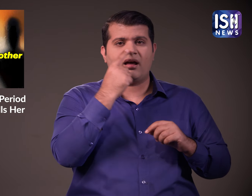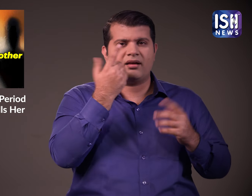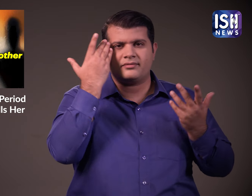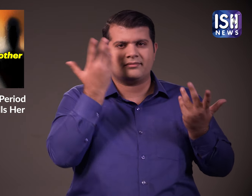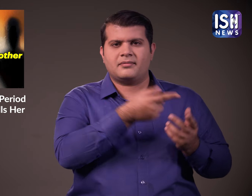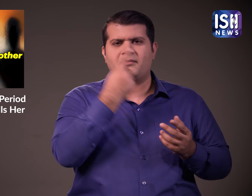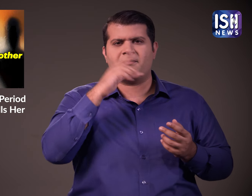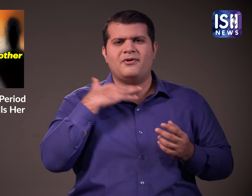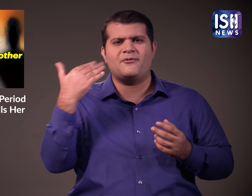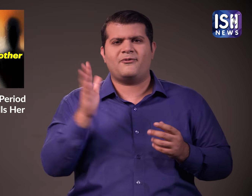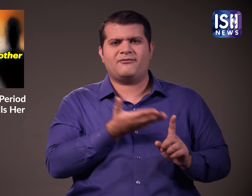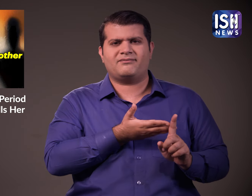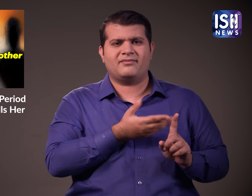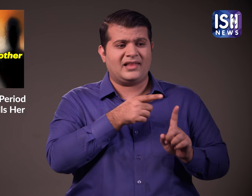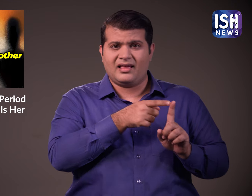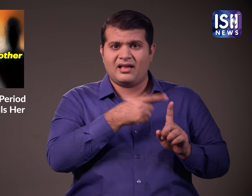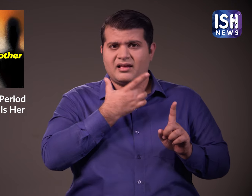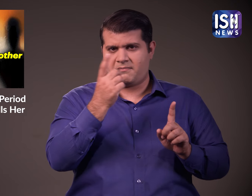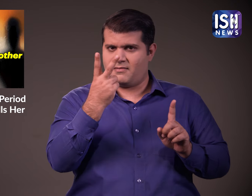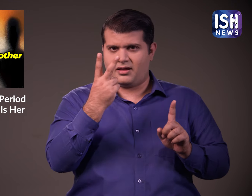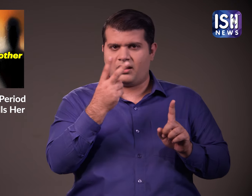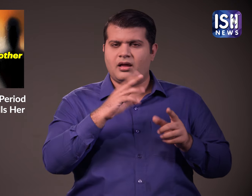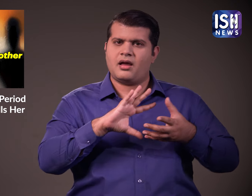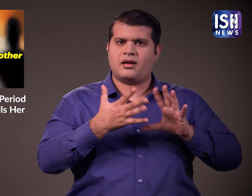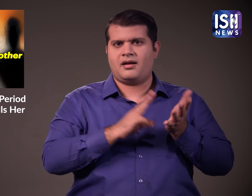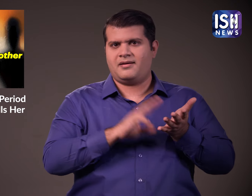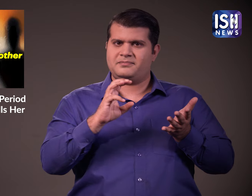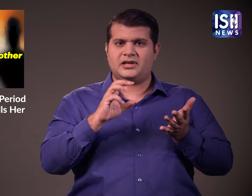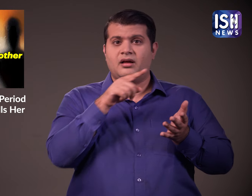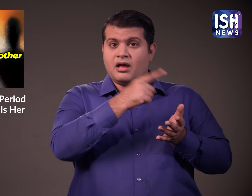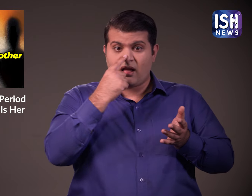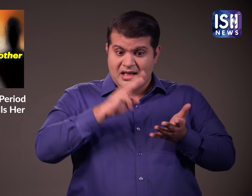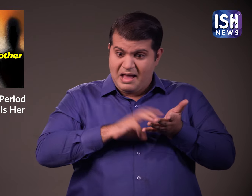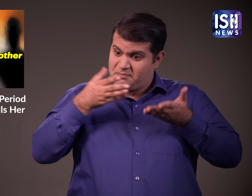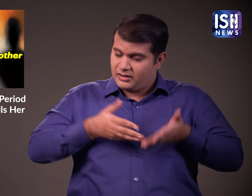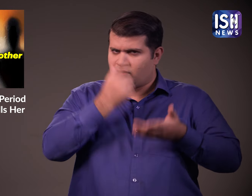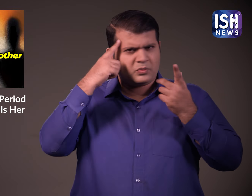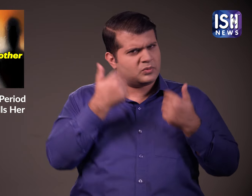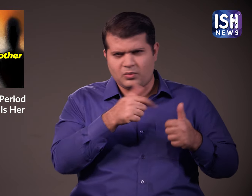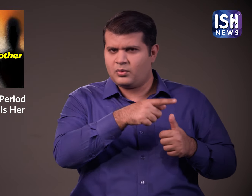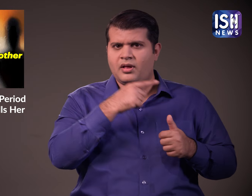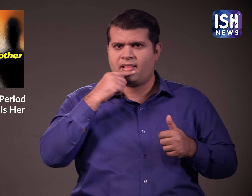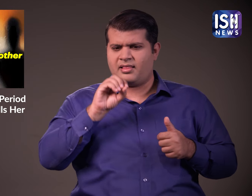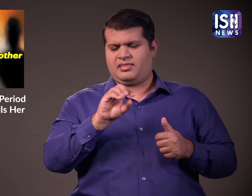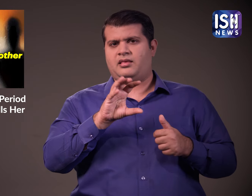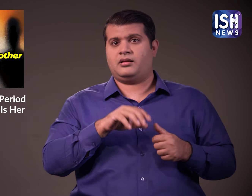Similarly the girl had started menstruating. She had no idea what happened and her mother was not alive as well.